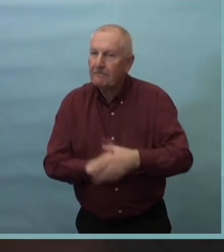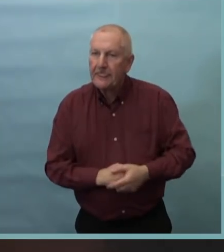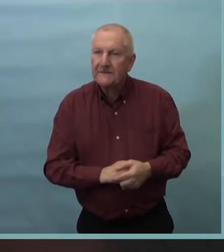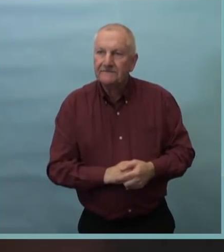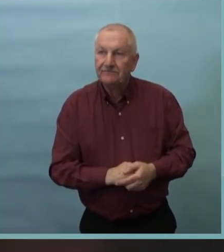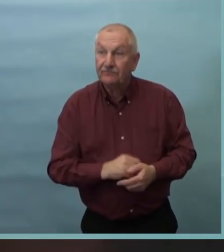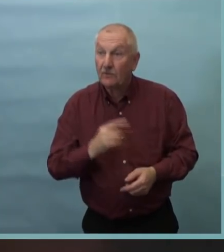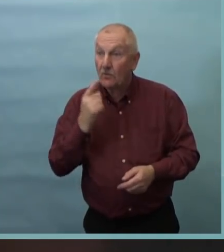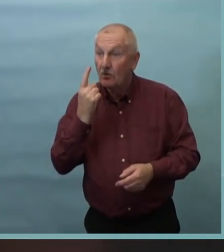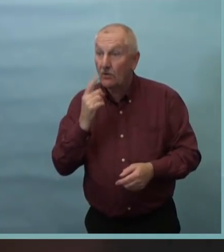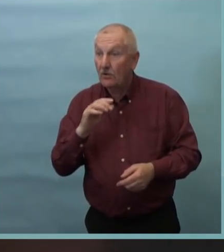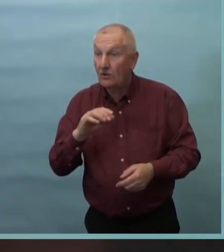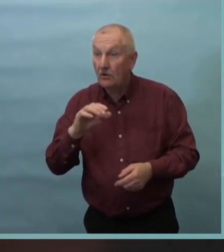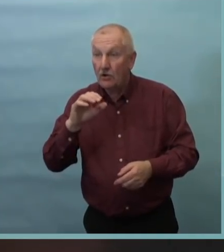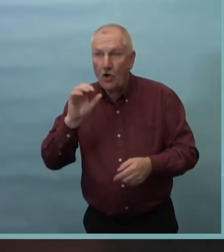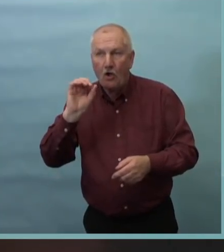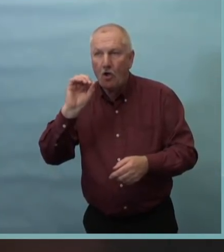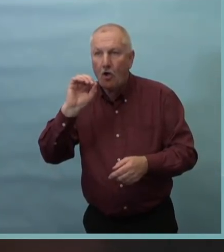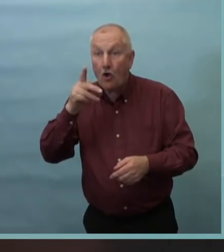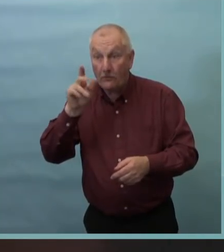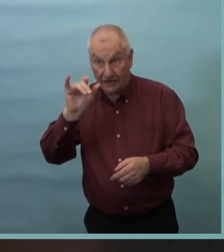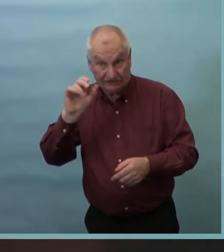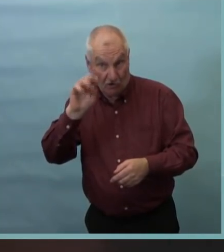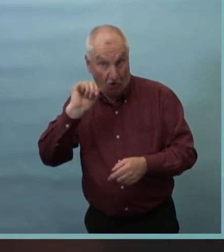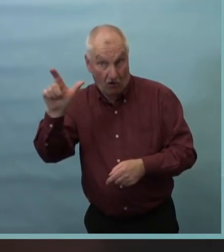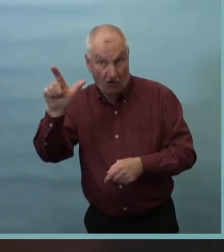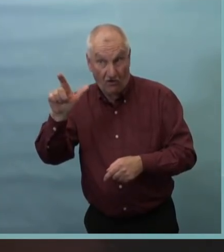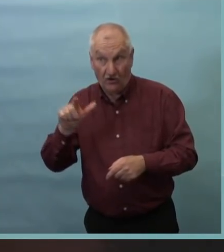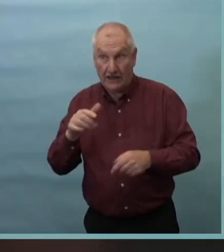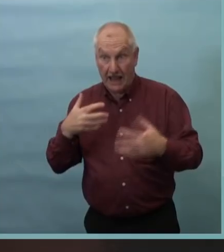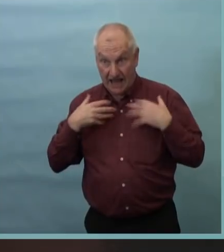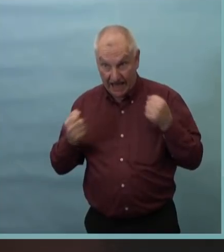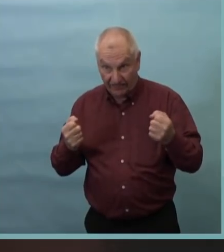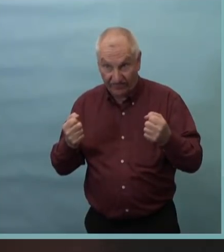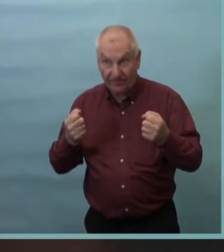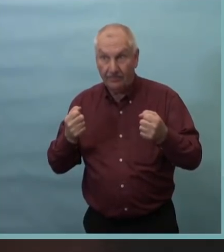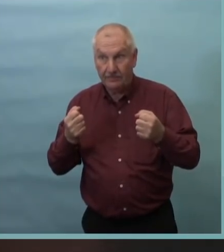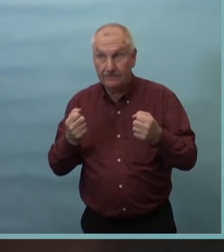administrators I'm sorry no just the regional health authorities our leaders